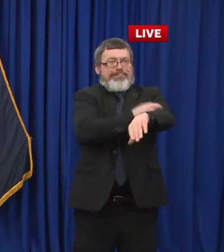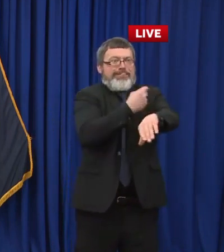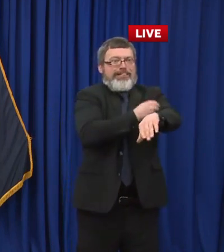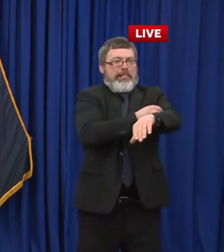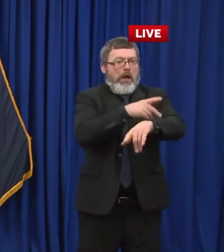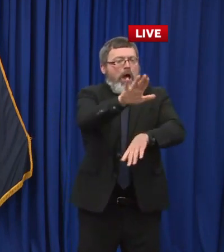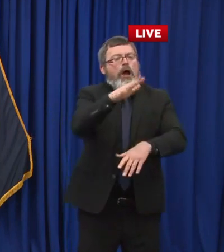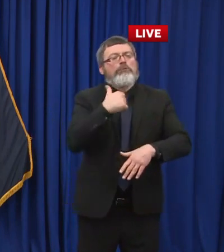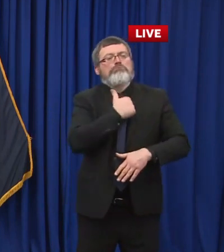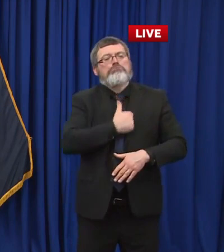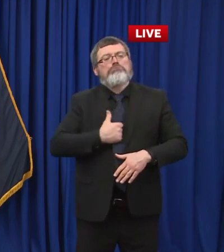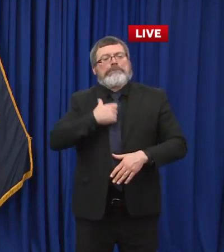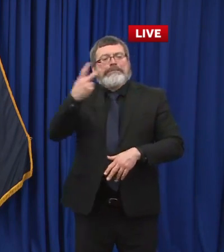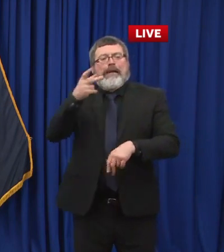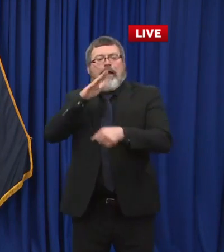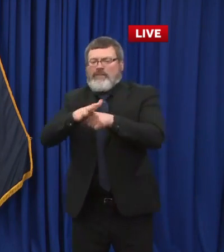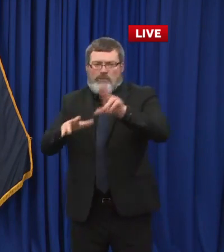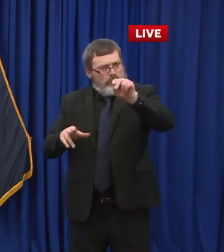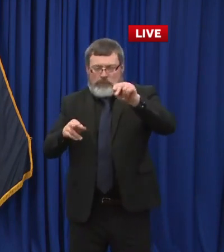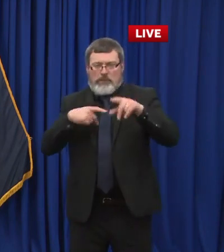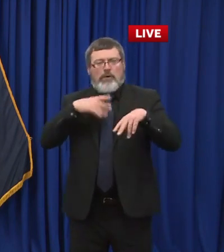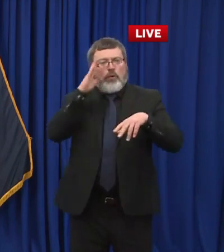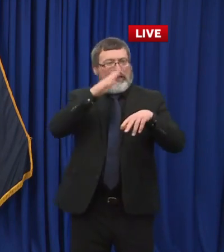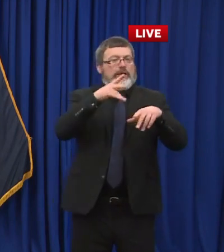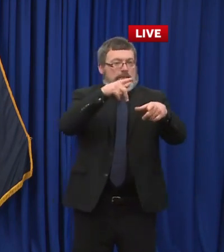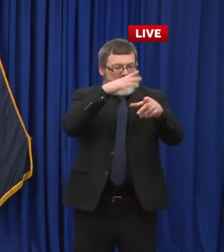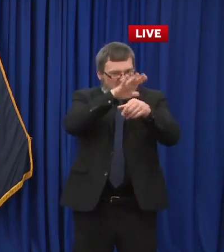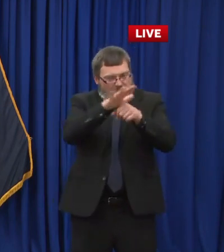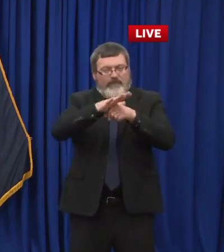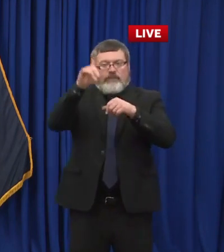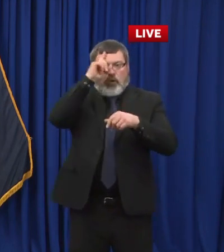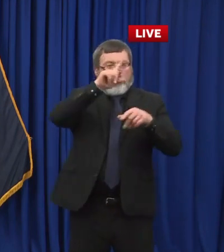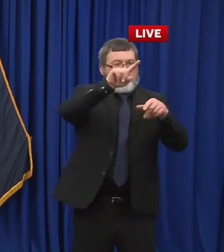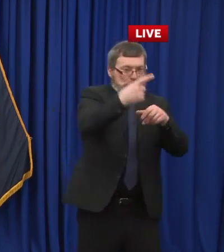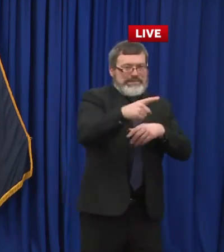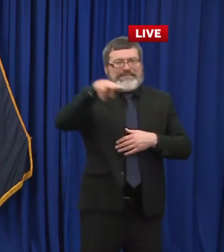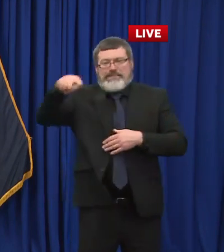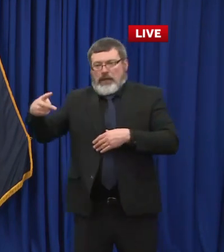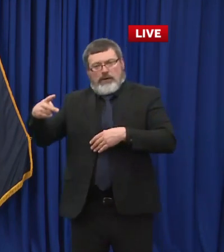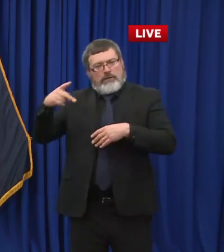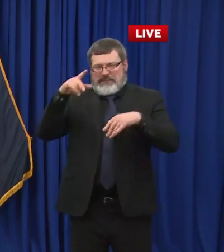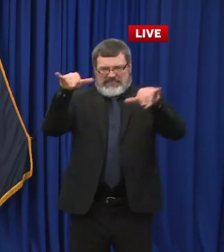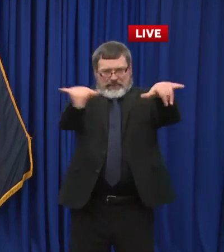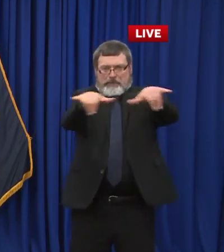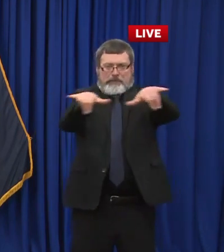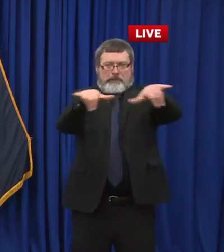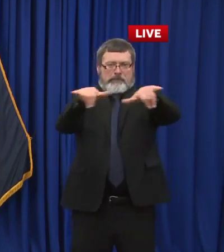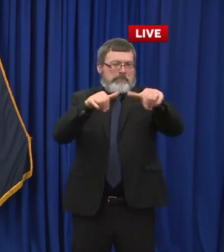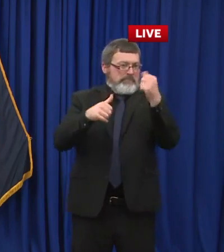WE WILL NEVER COUNT VACCINE IF WE DO NOT HAVE THE SECOND DOSE WITH IT.